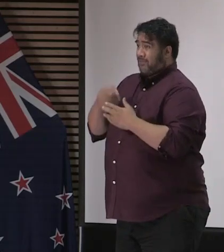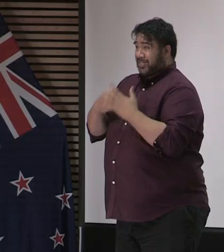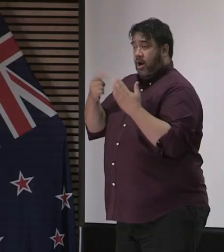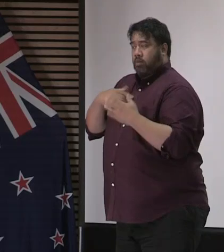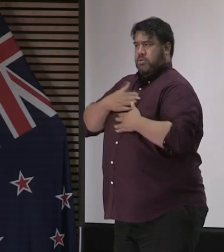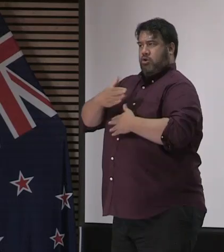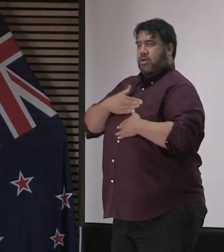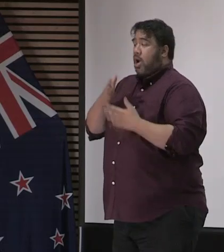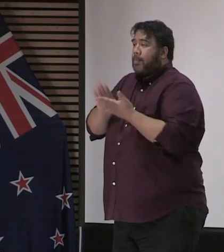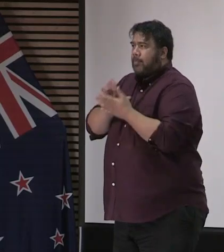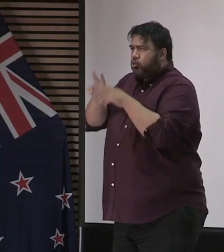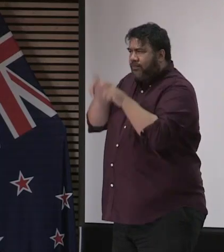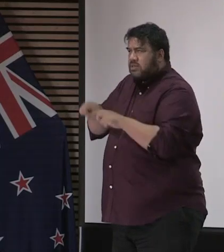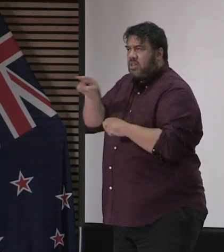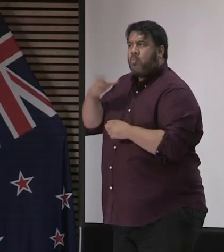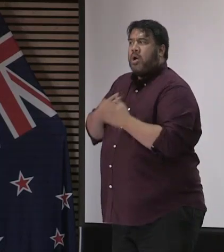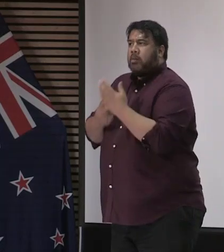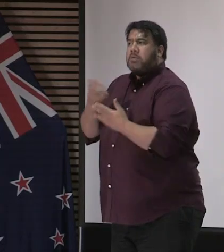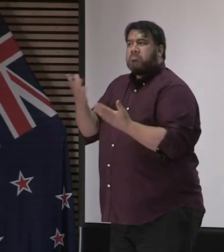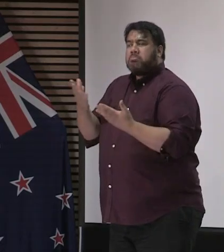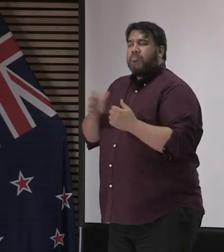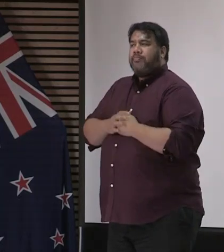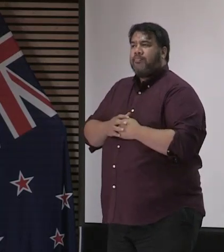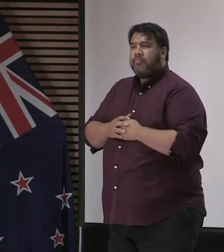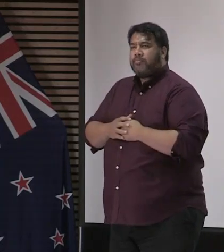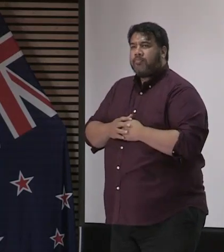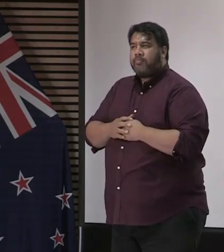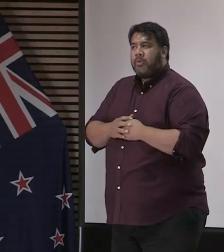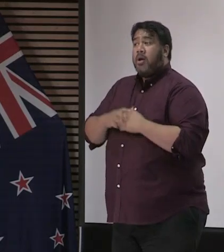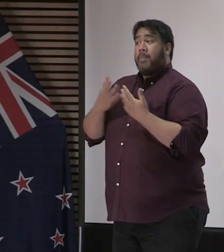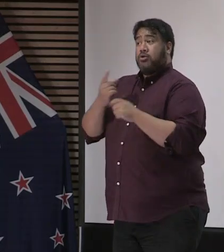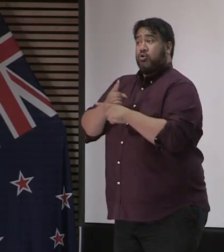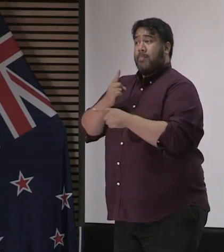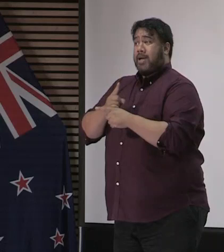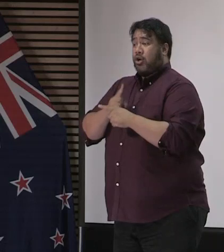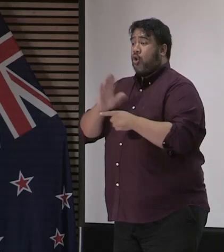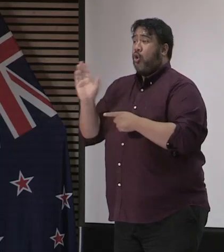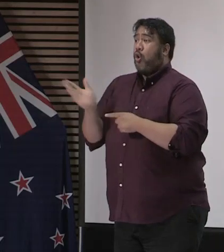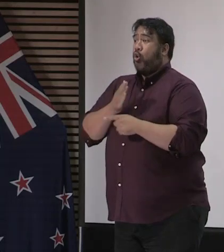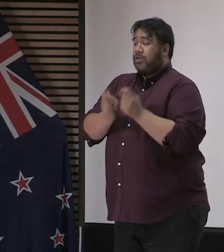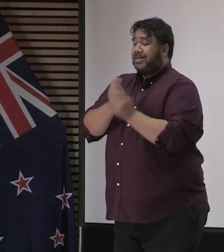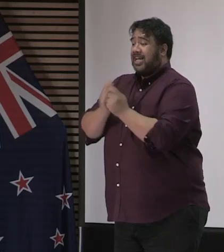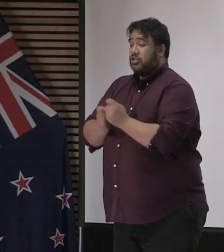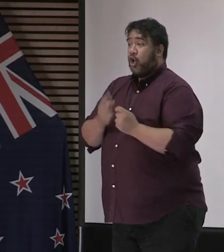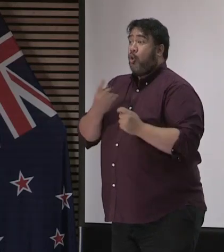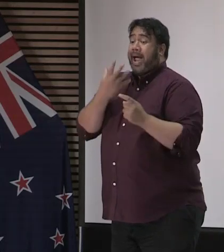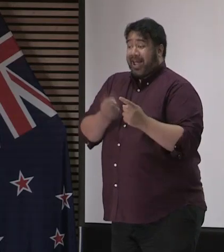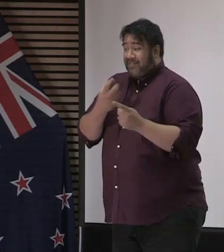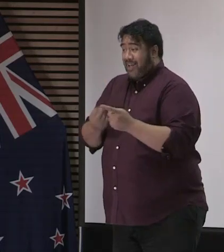No, it's not happening around the country and it surprises me that someone's had to wait 12 days so I'm very happy to look